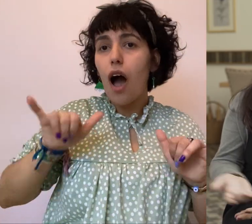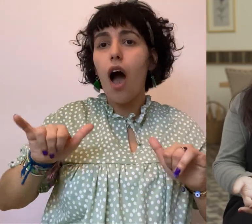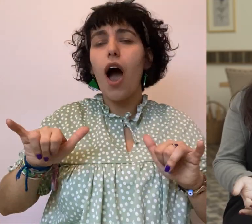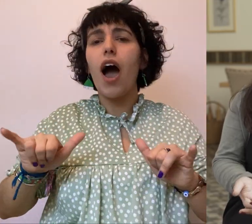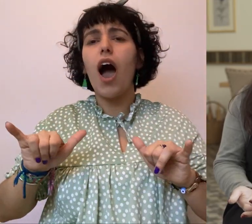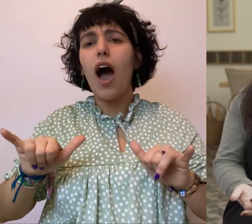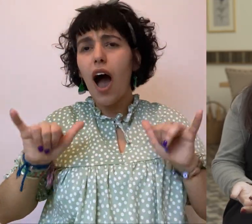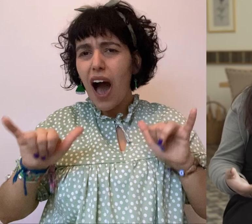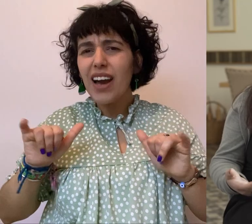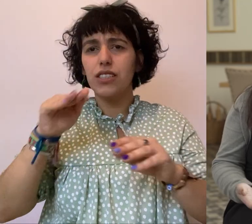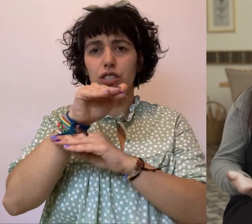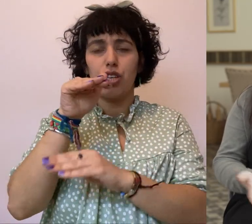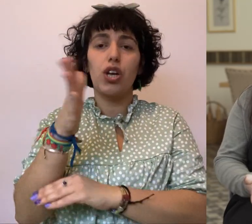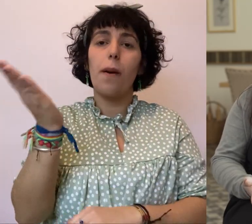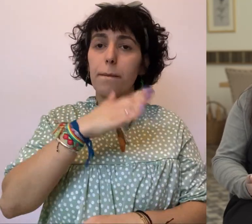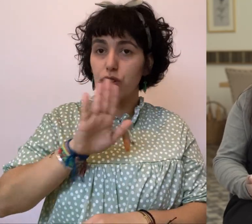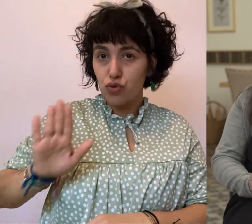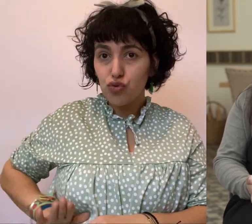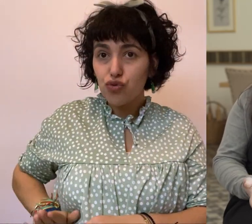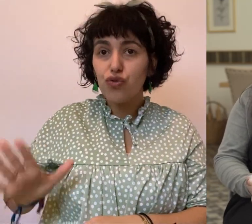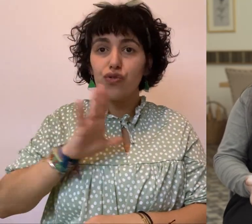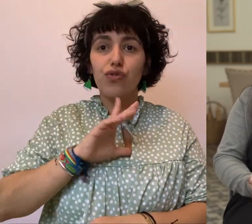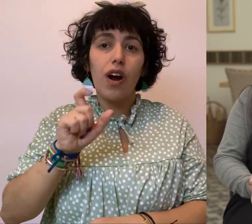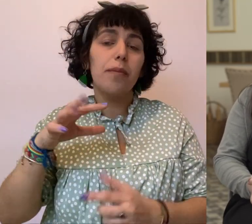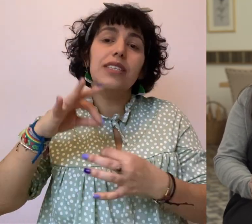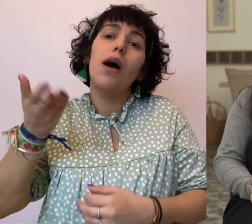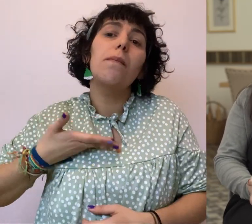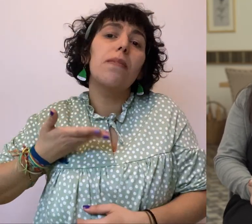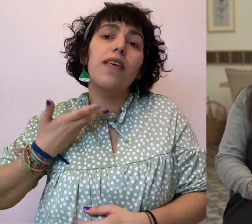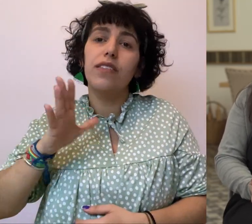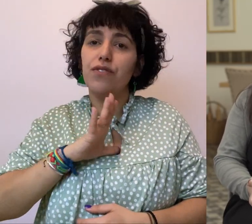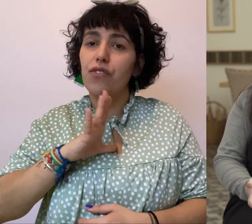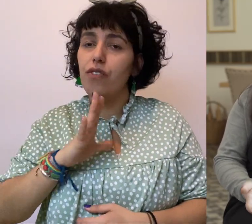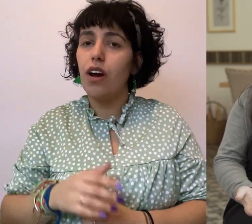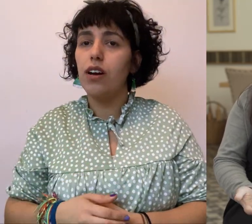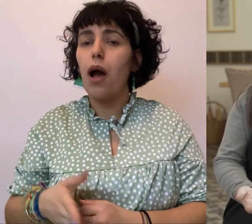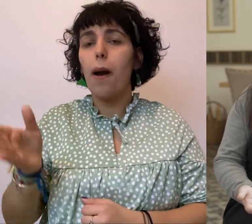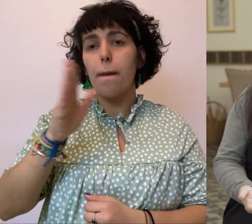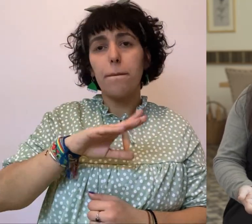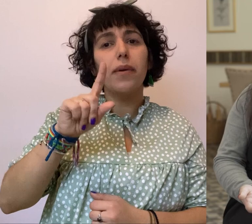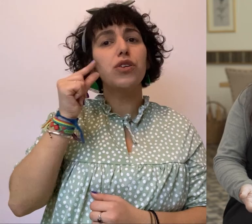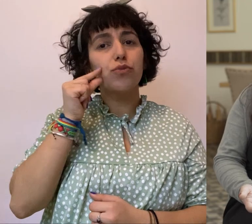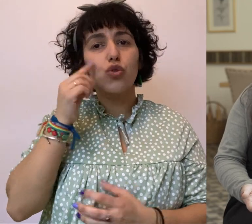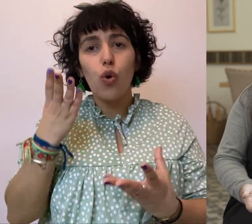that is, not to answer, not to deal with, to end that bullying it is so great for it. It's so great to make fun of her